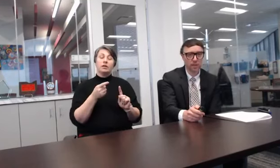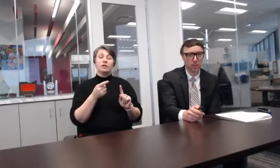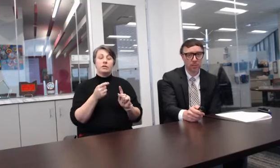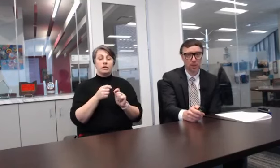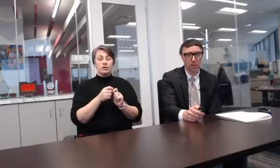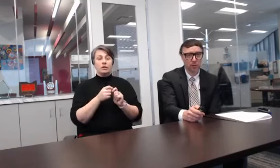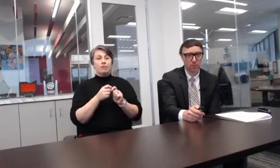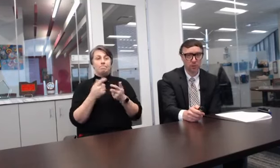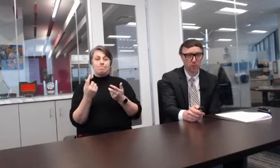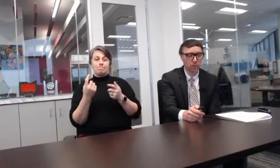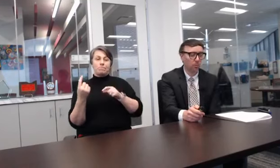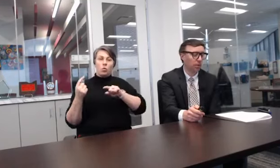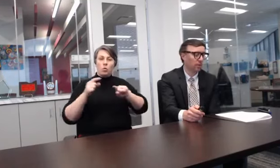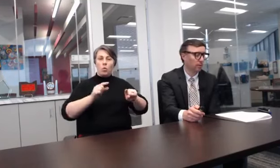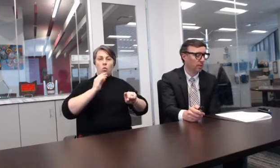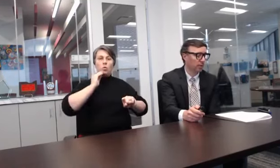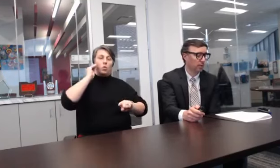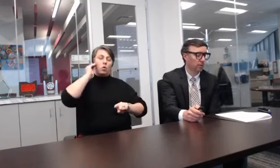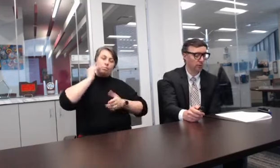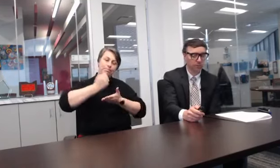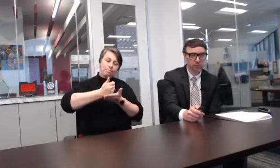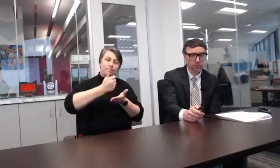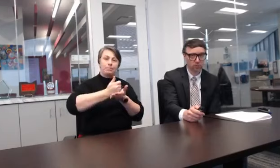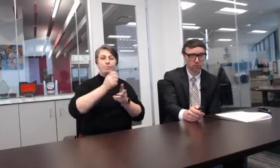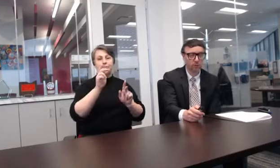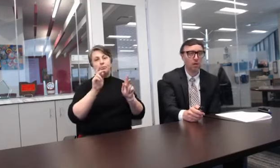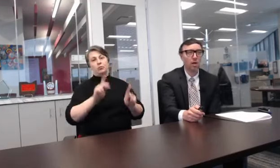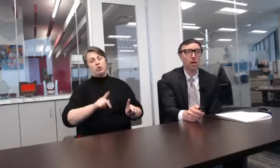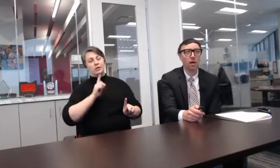helping the person with daily living skills.